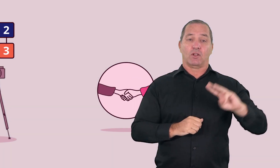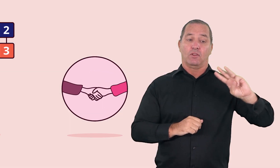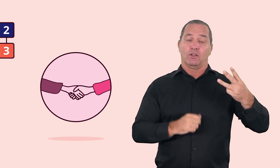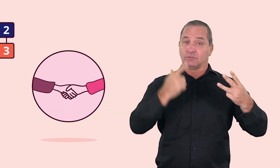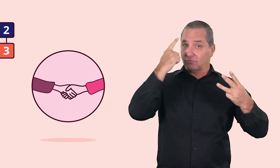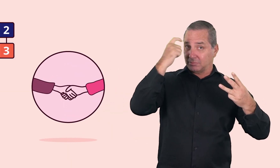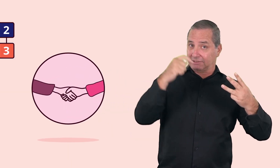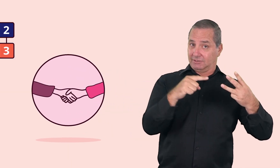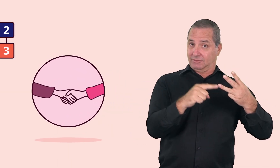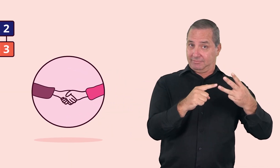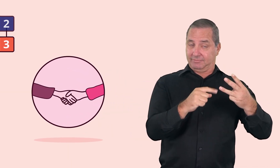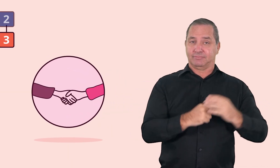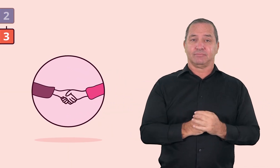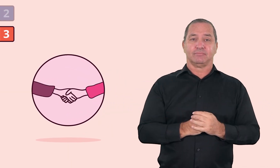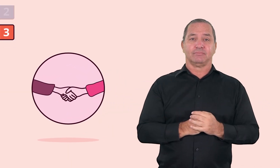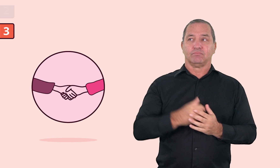Third recommendation